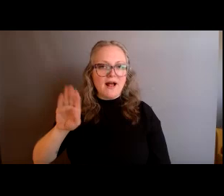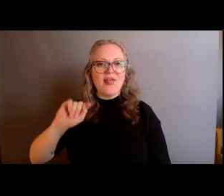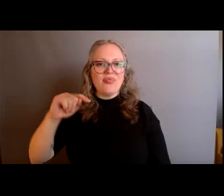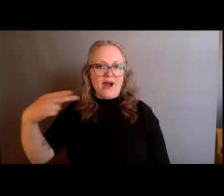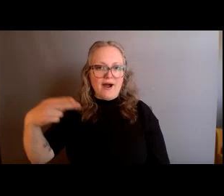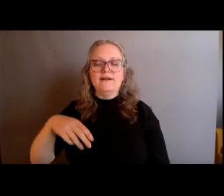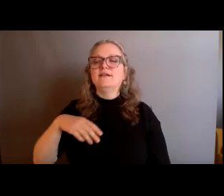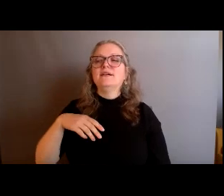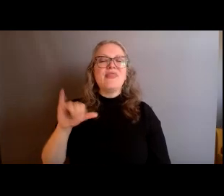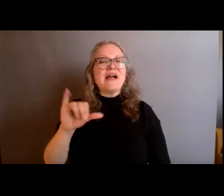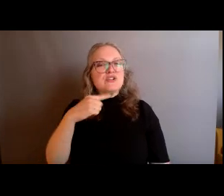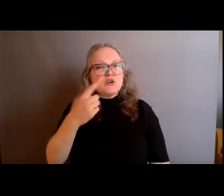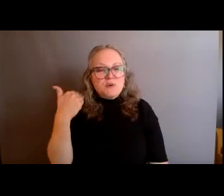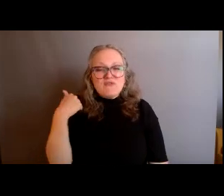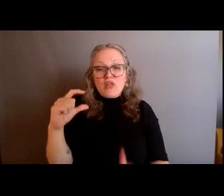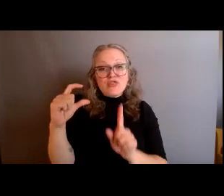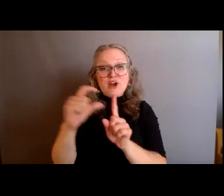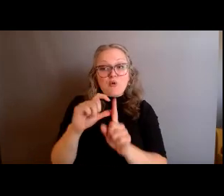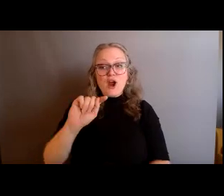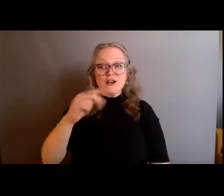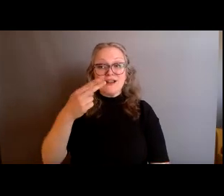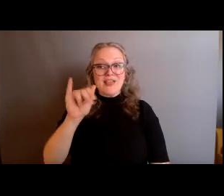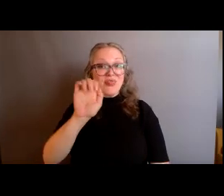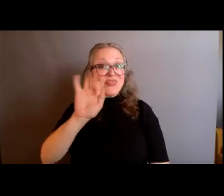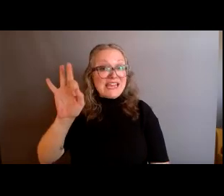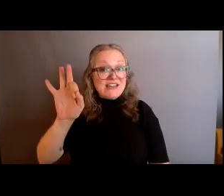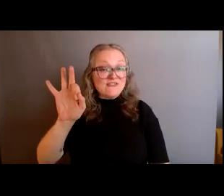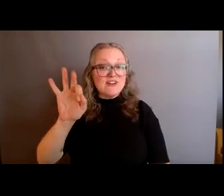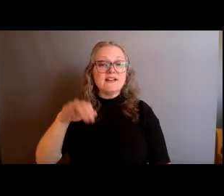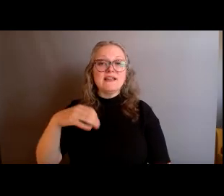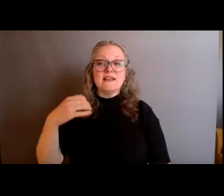told you, you wanna go to the word deep? If I say that word, I just know that it could be so many